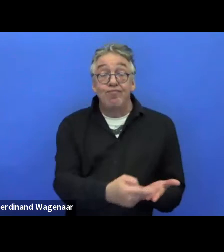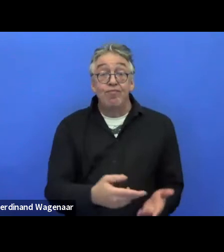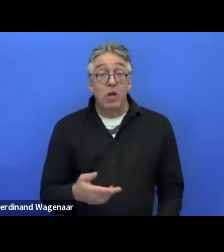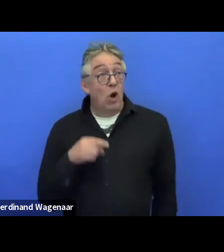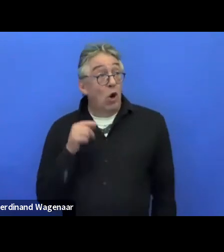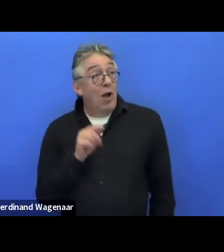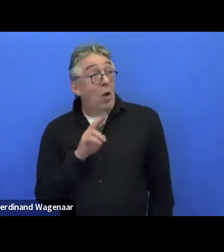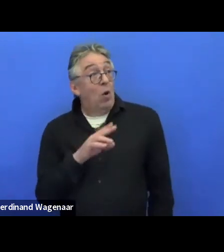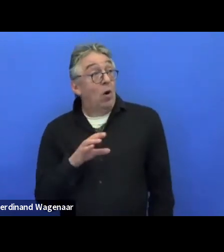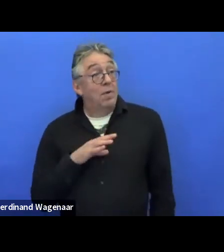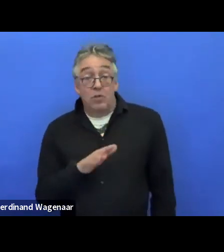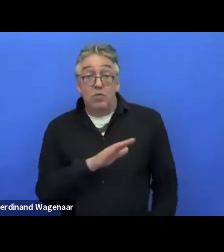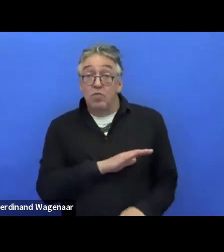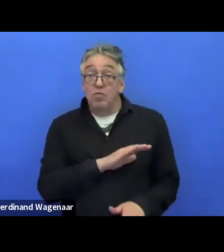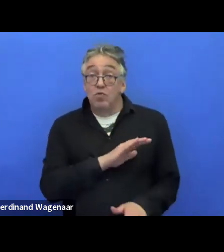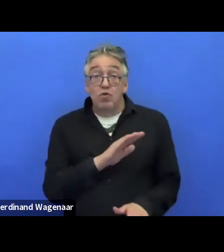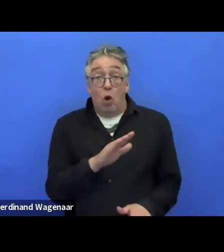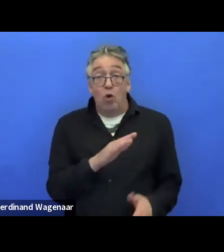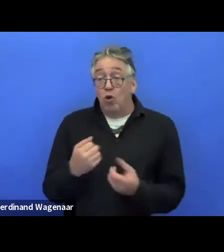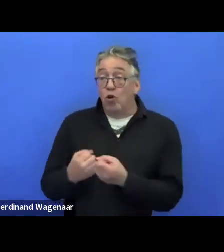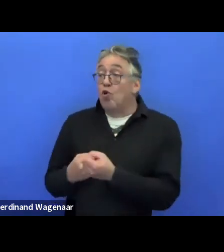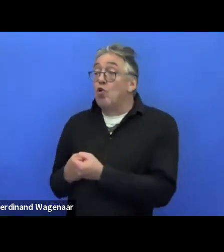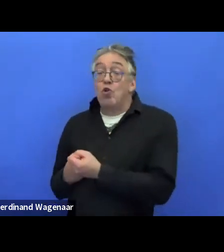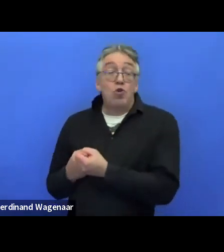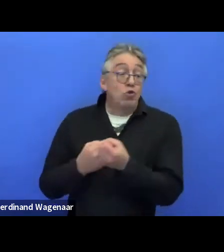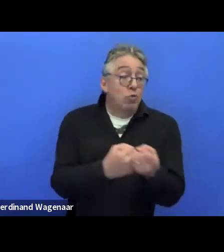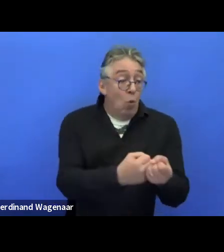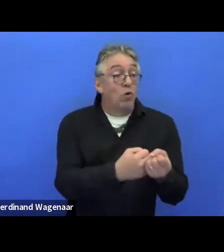to services that facilitate the rights to live independently.